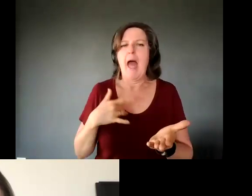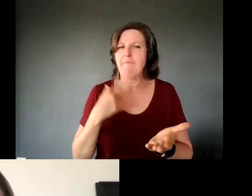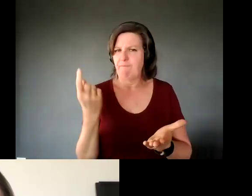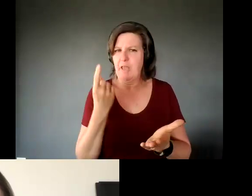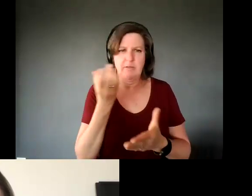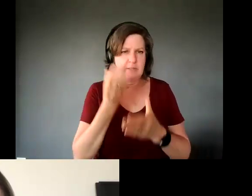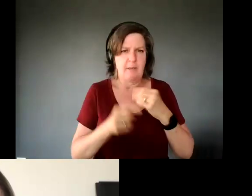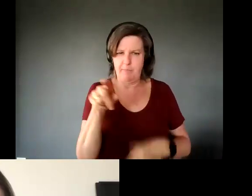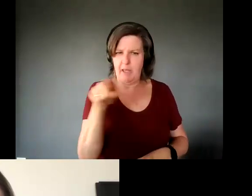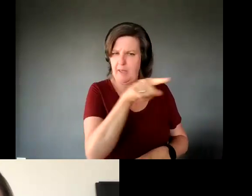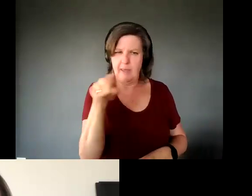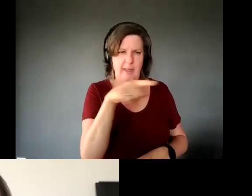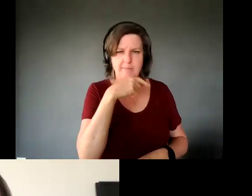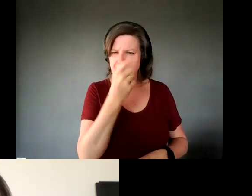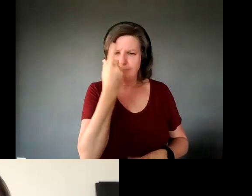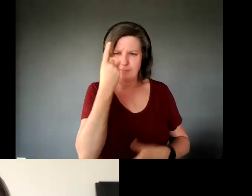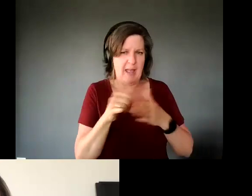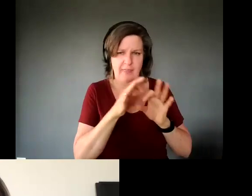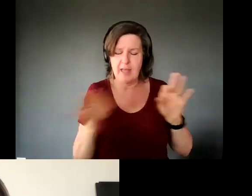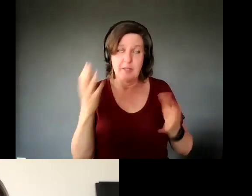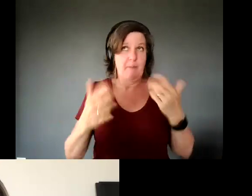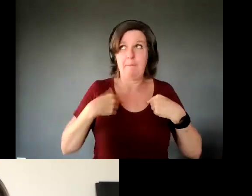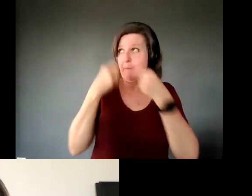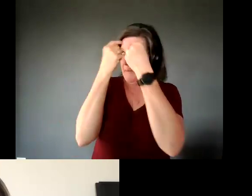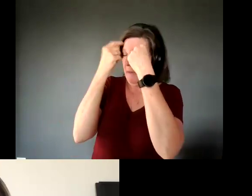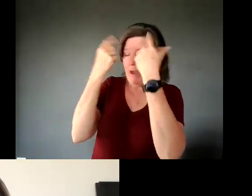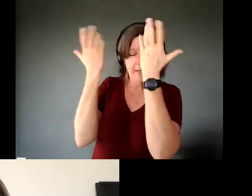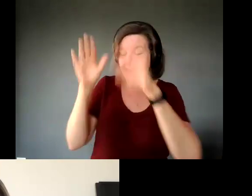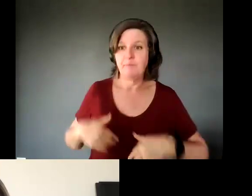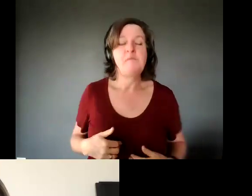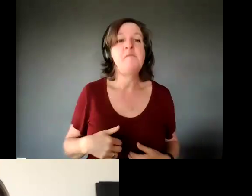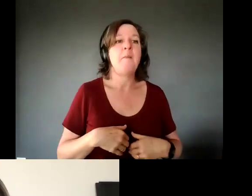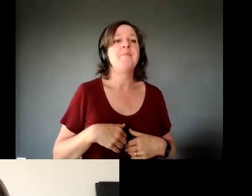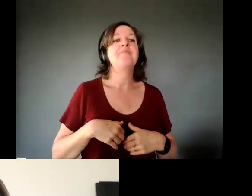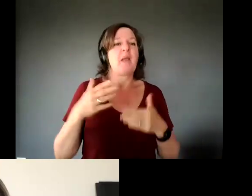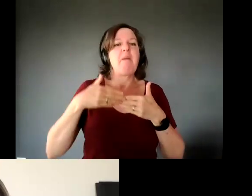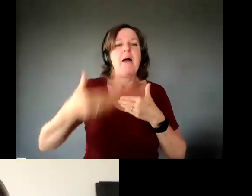Maybe it's just my mind today. That's our next webinar coming up